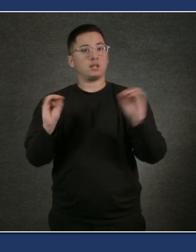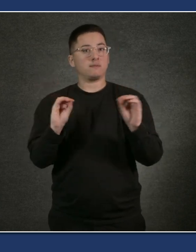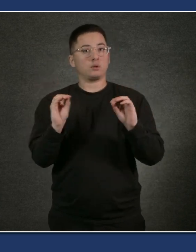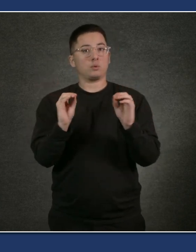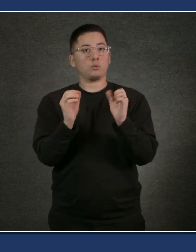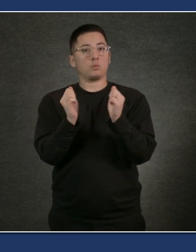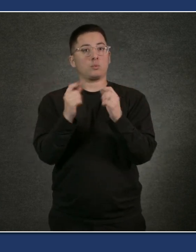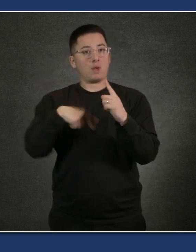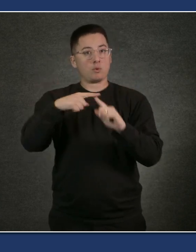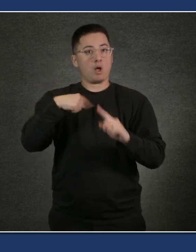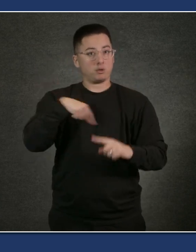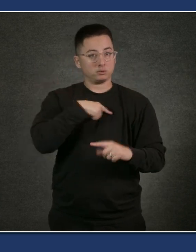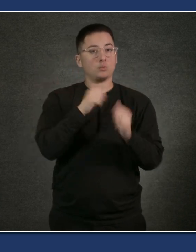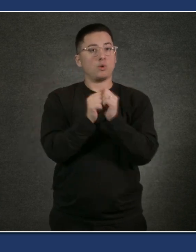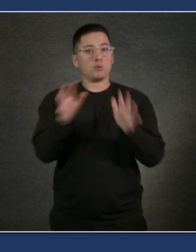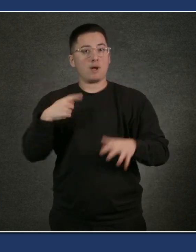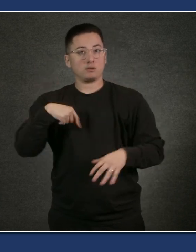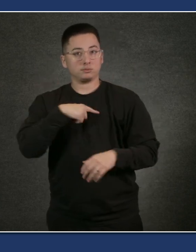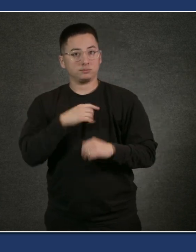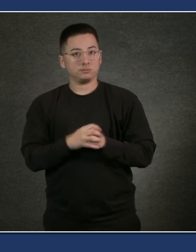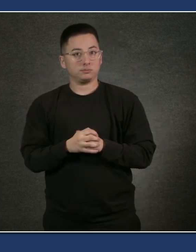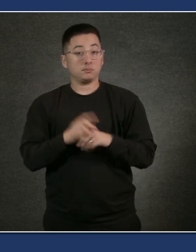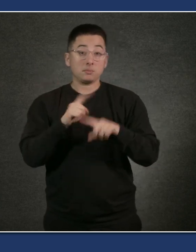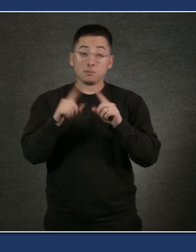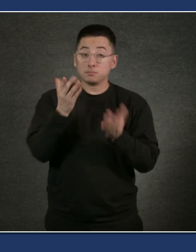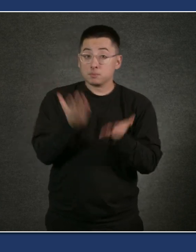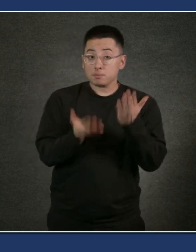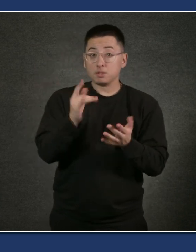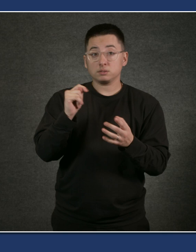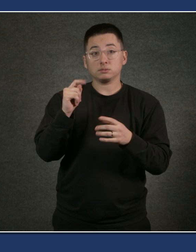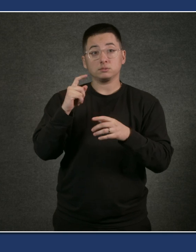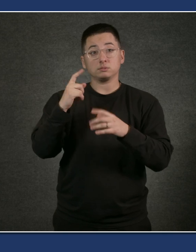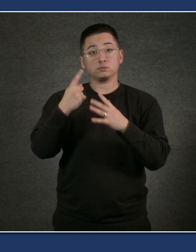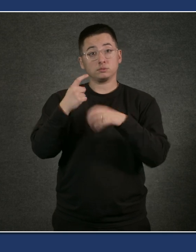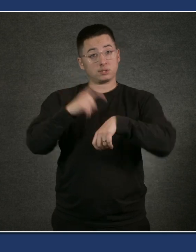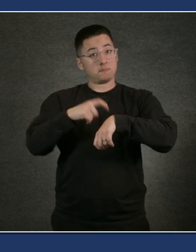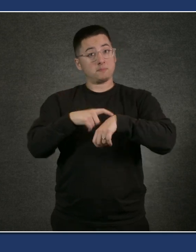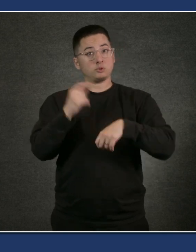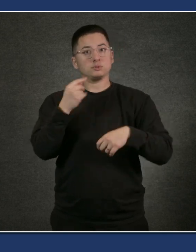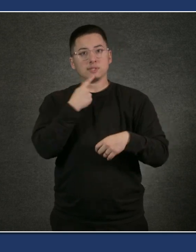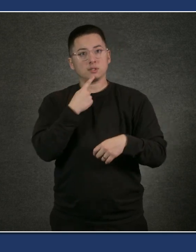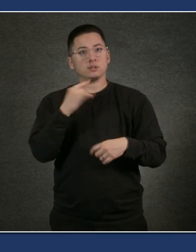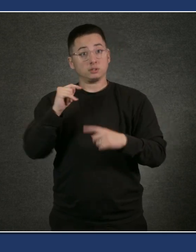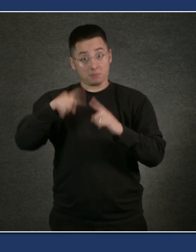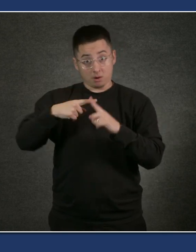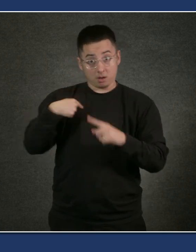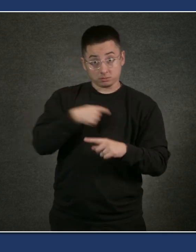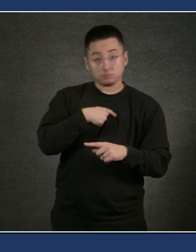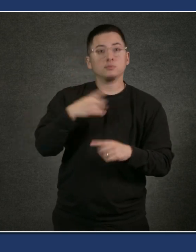it's led by us. So I want to end by saying thank you. Thank you to my colleagues at MCD,